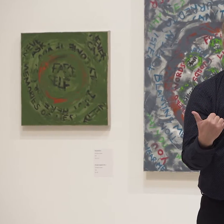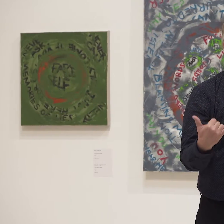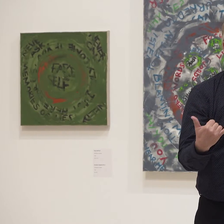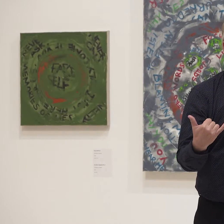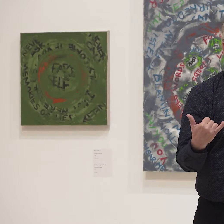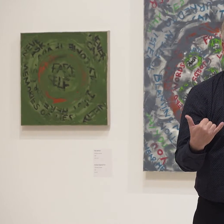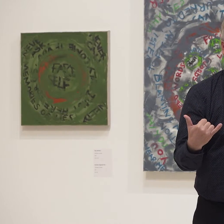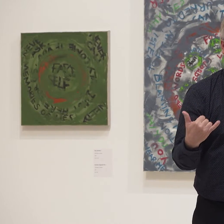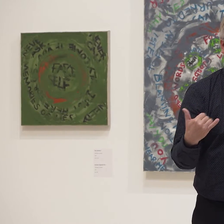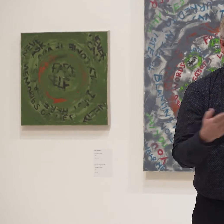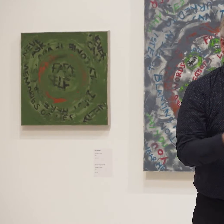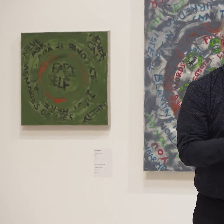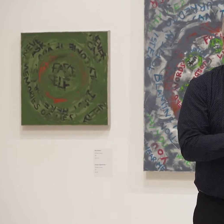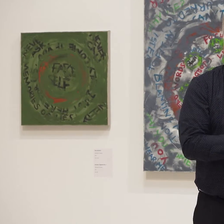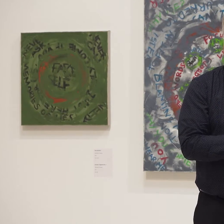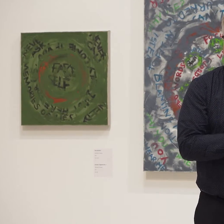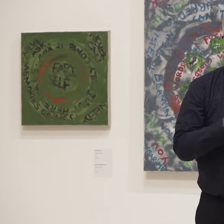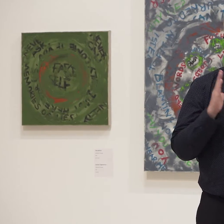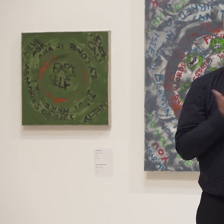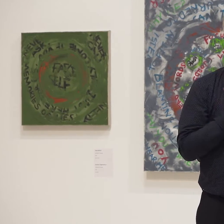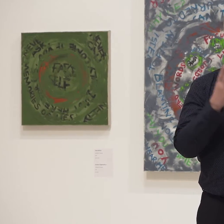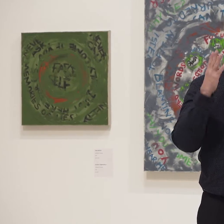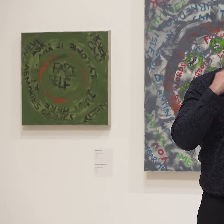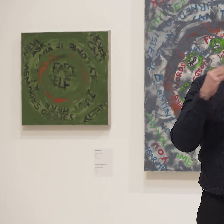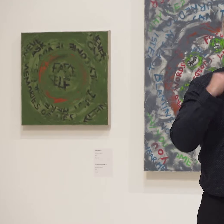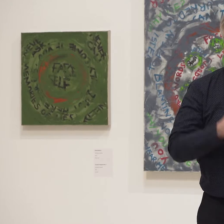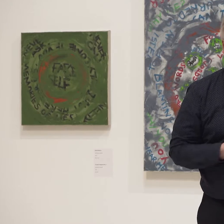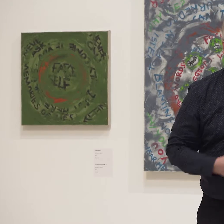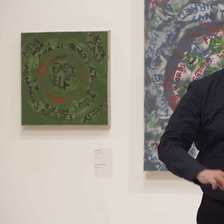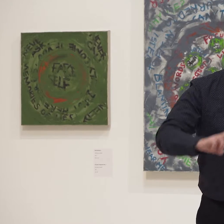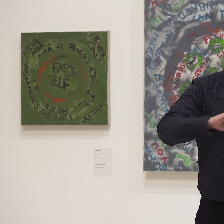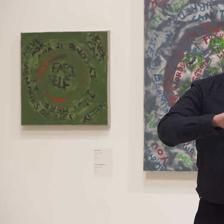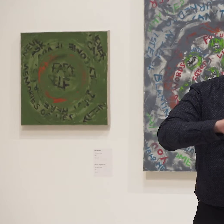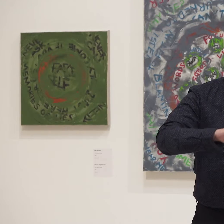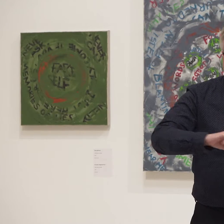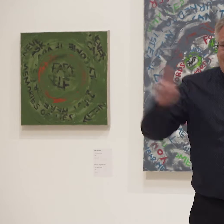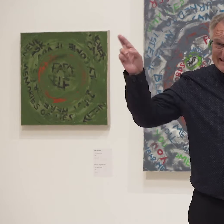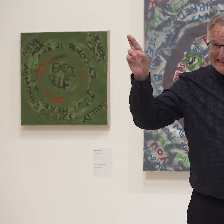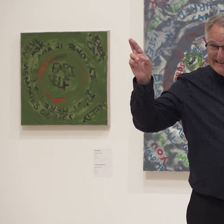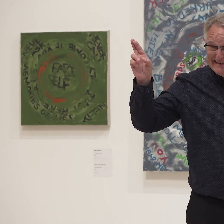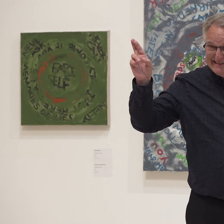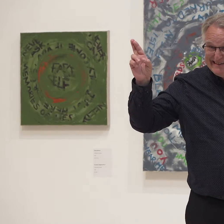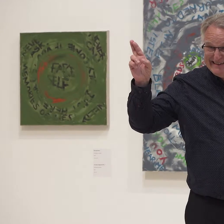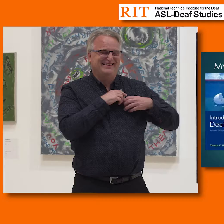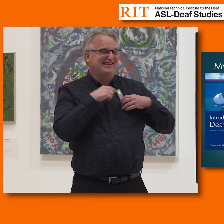more Deaf centered. So, I'm going to share my experiences and tell you where I'm at. Are we ready for this?